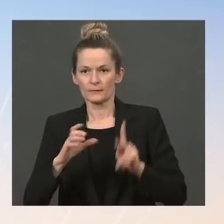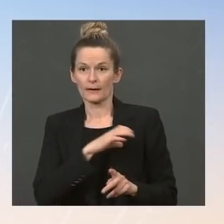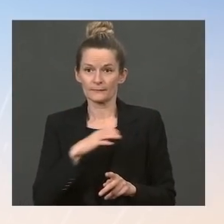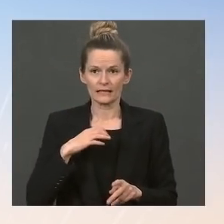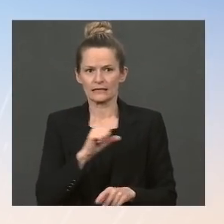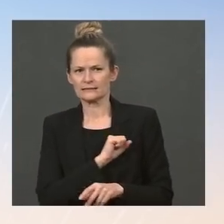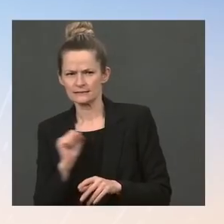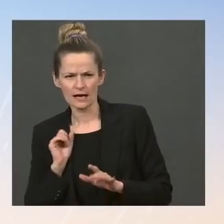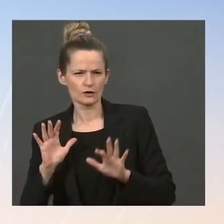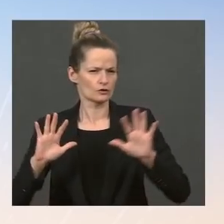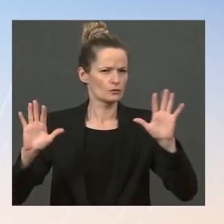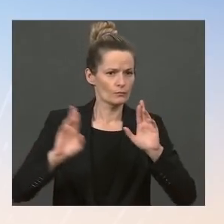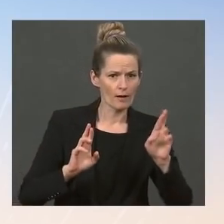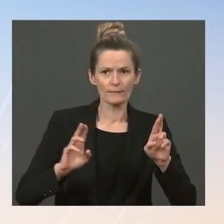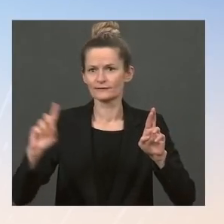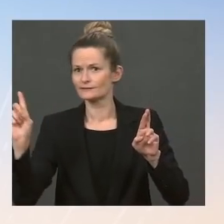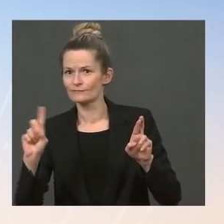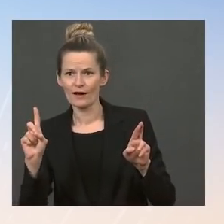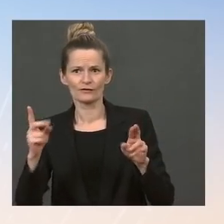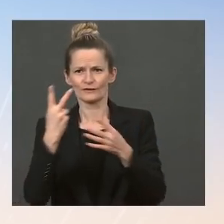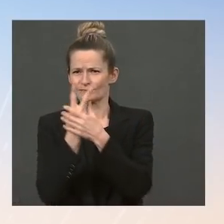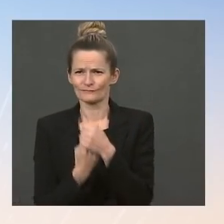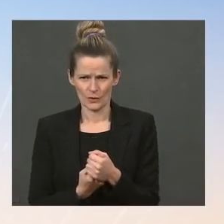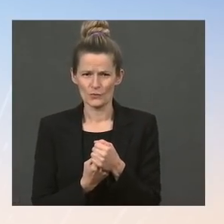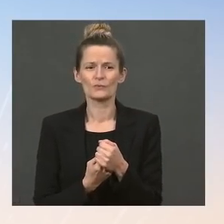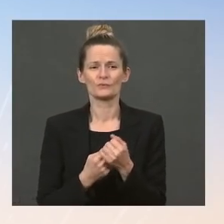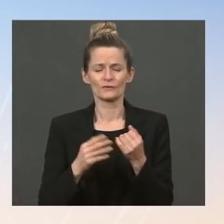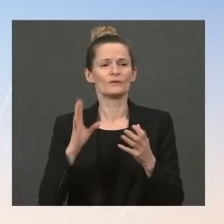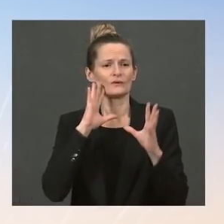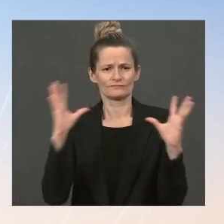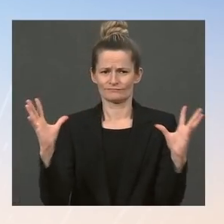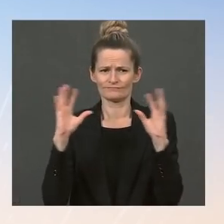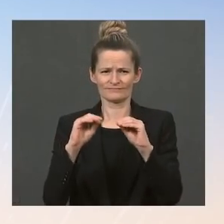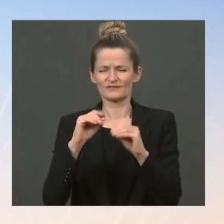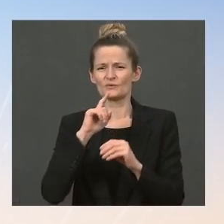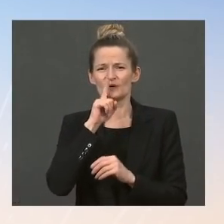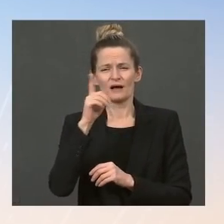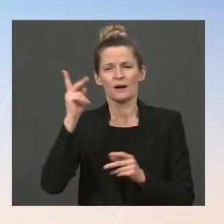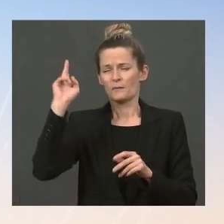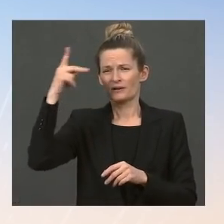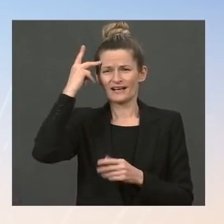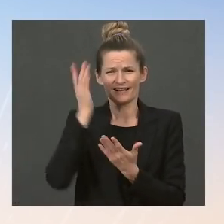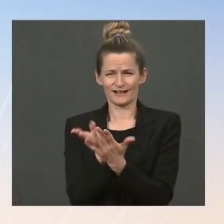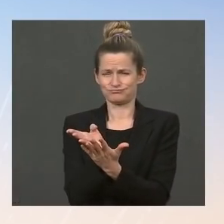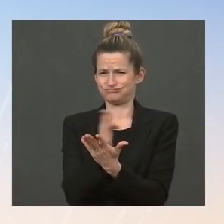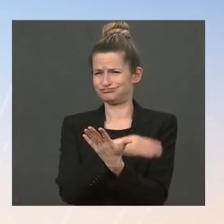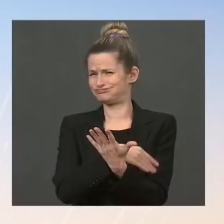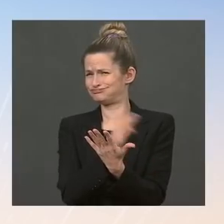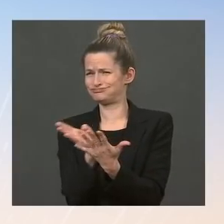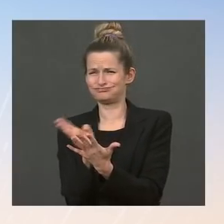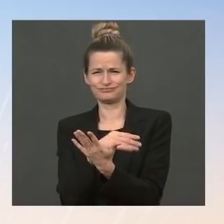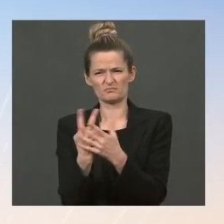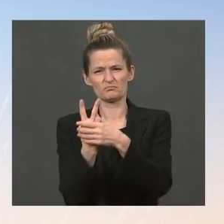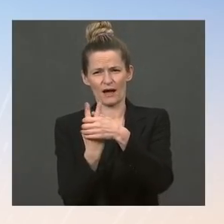across the political -- political band as we work to move this forward. The Press: Did these two senators indicate any cap